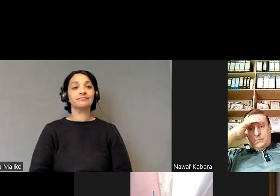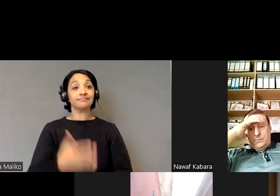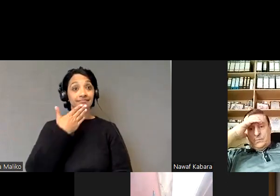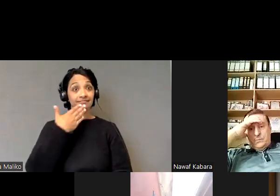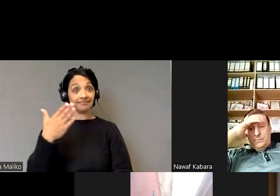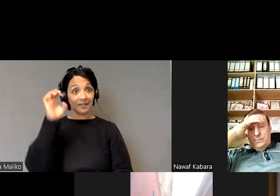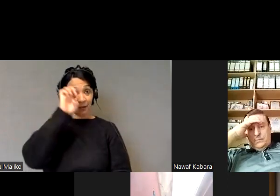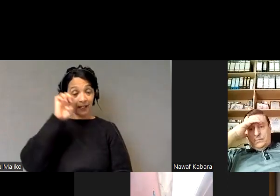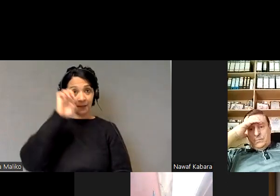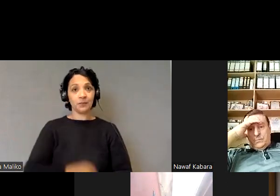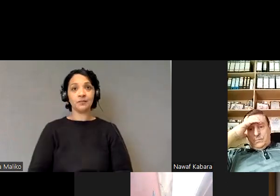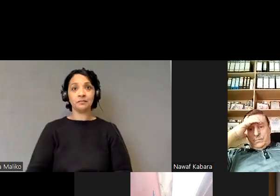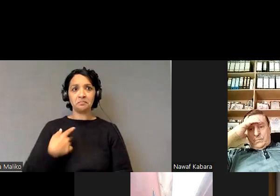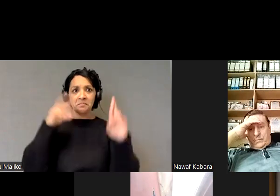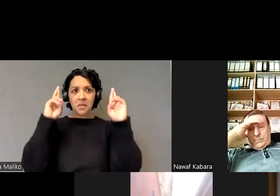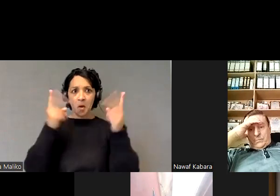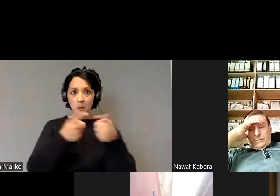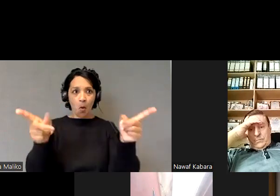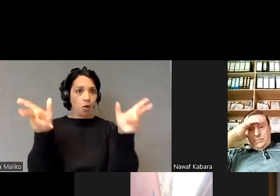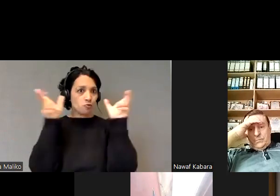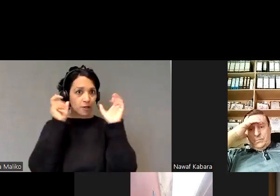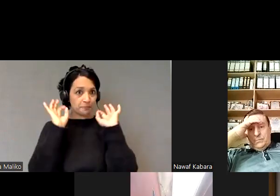I hope everyone can hear me.